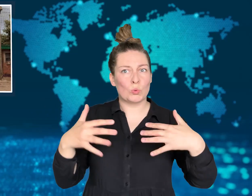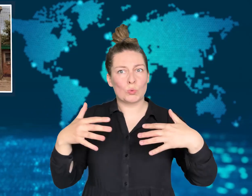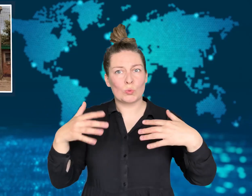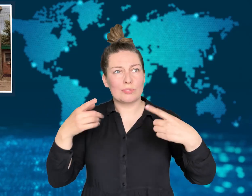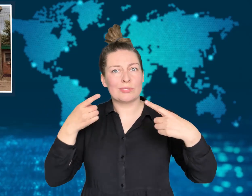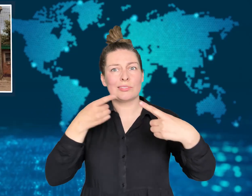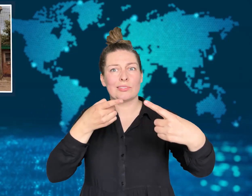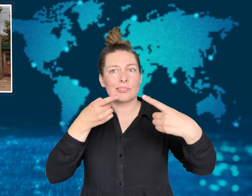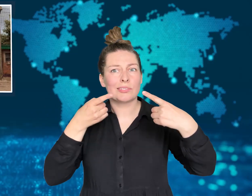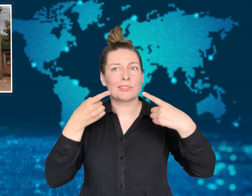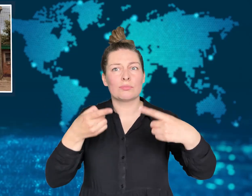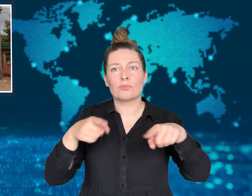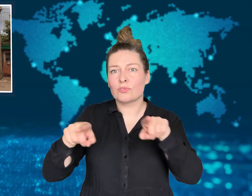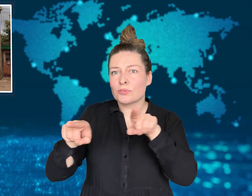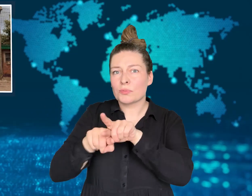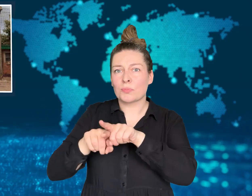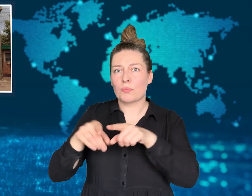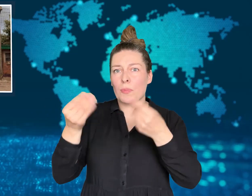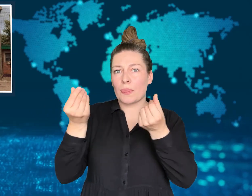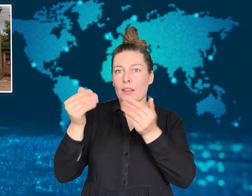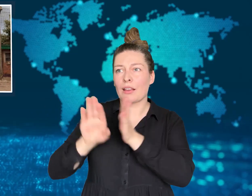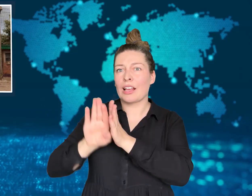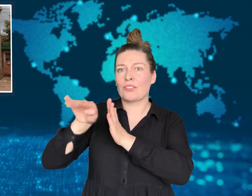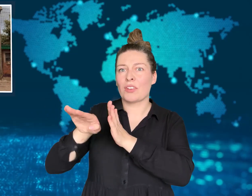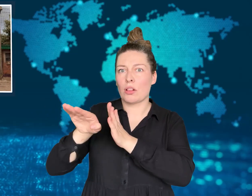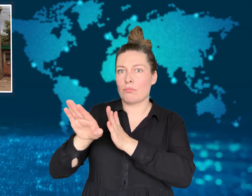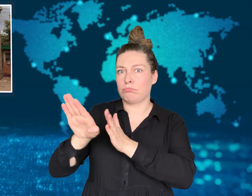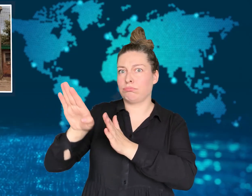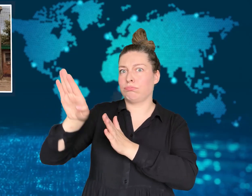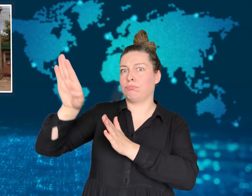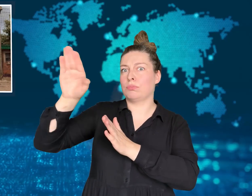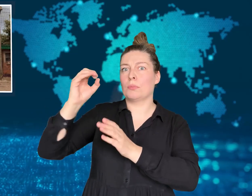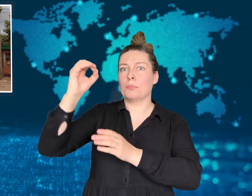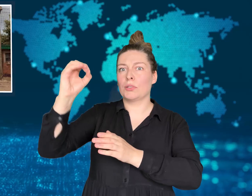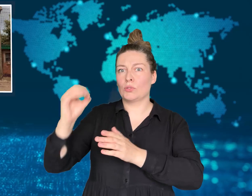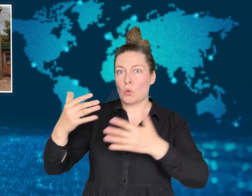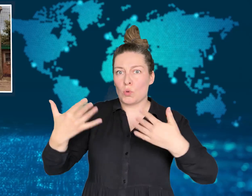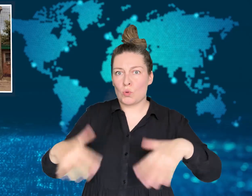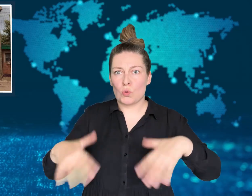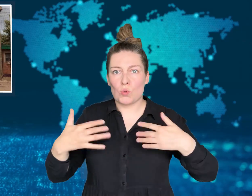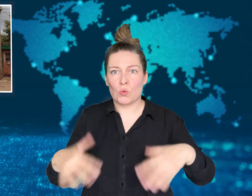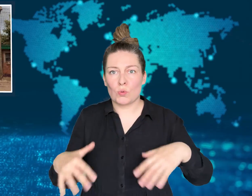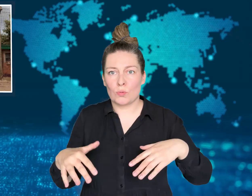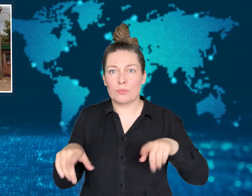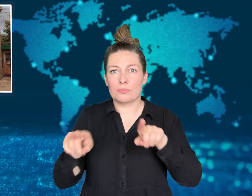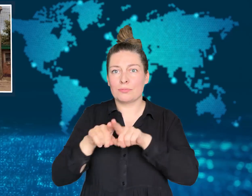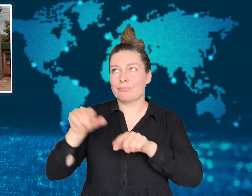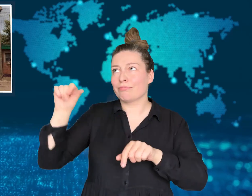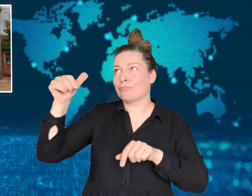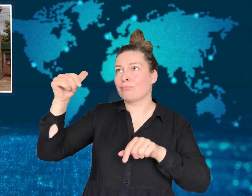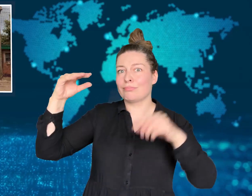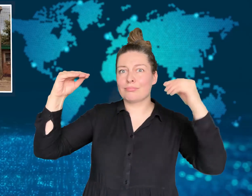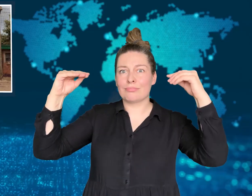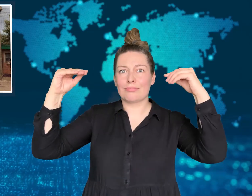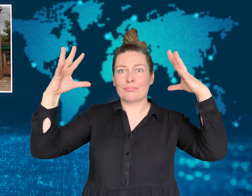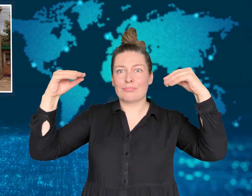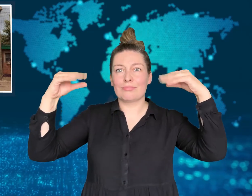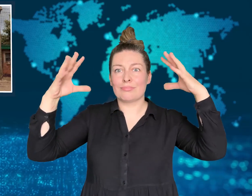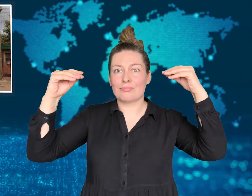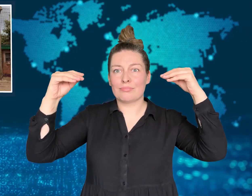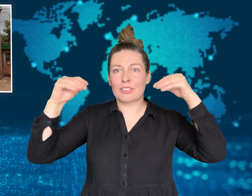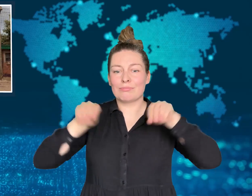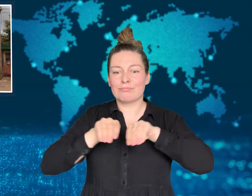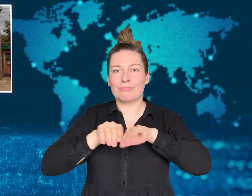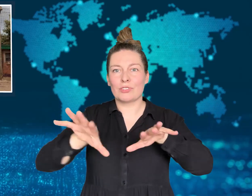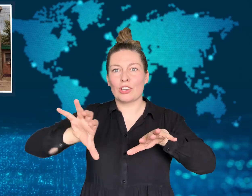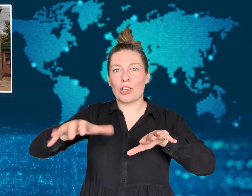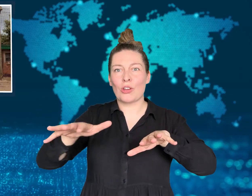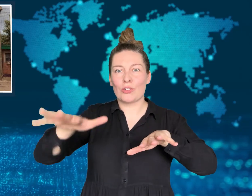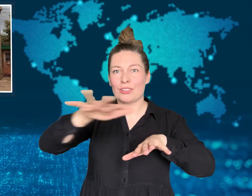President Mnangagwa is battling a cost of living crisis, high inflation,